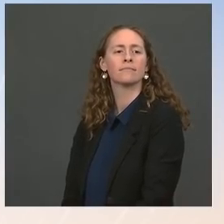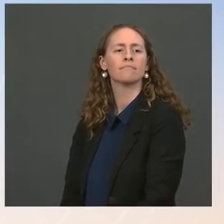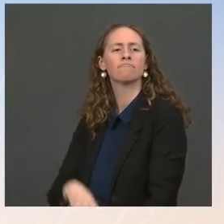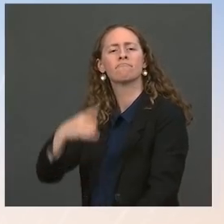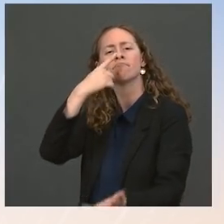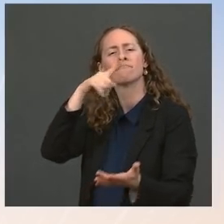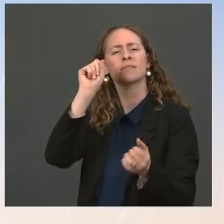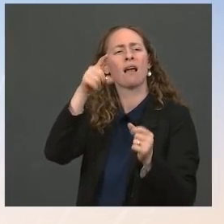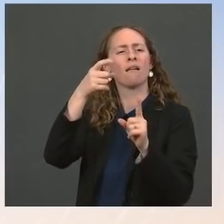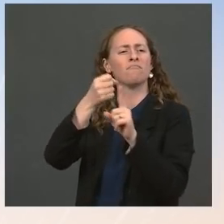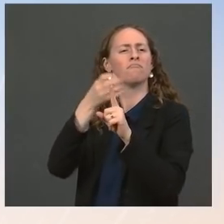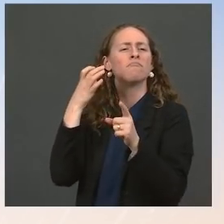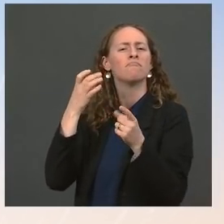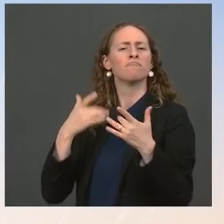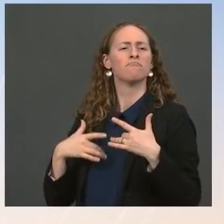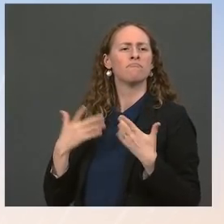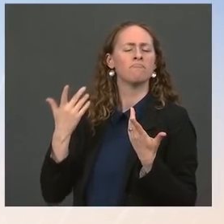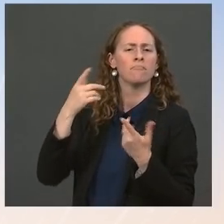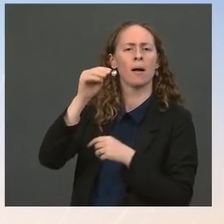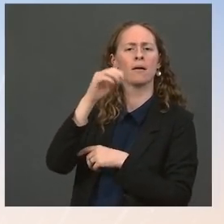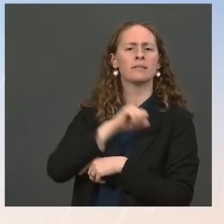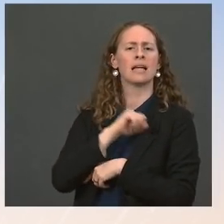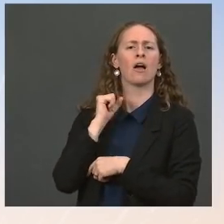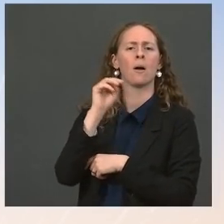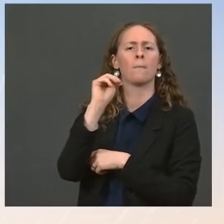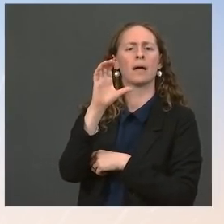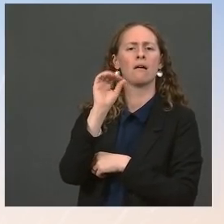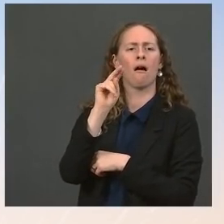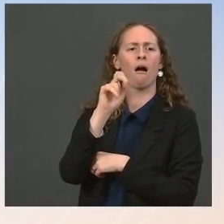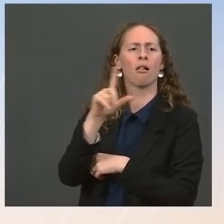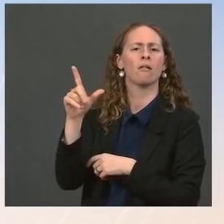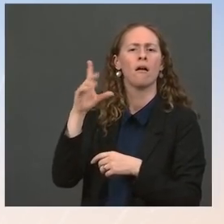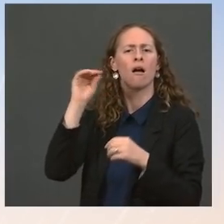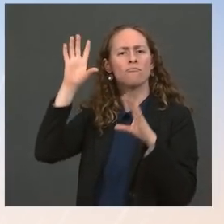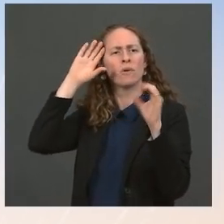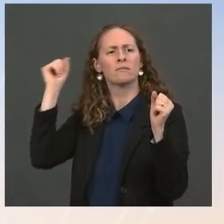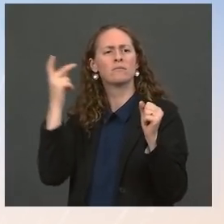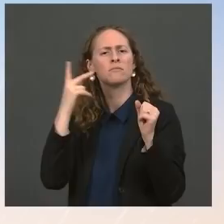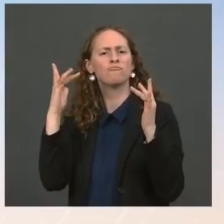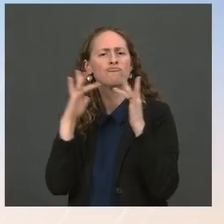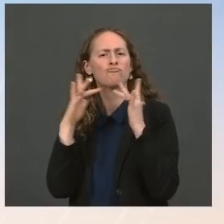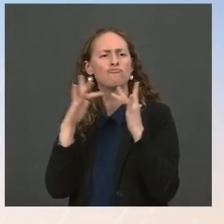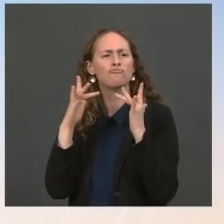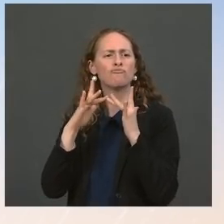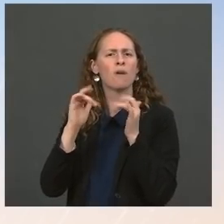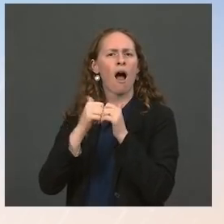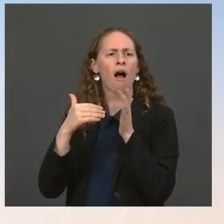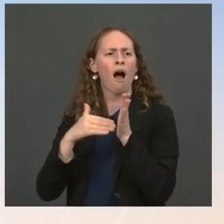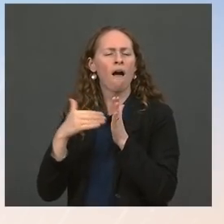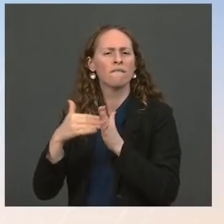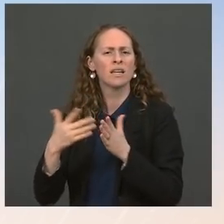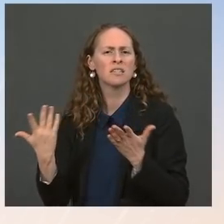what they spoke about? And also, could you clarify how many times they've spoken directly since he took office? Ms. Psaki: I'm just not going to detail